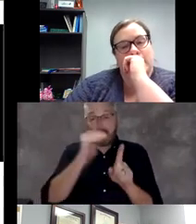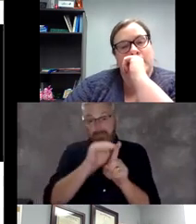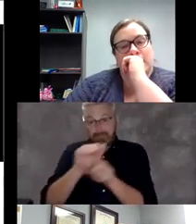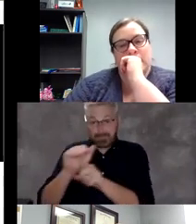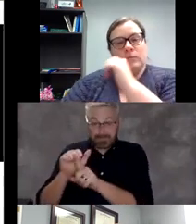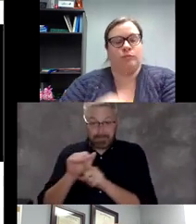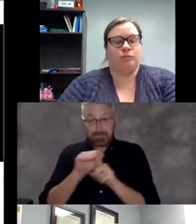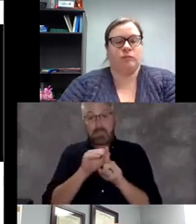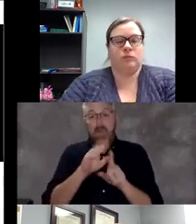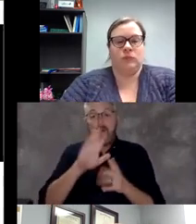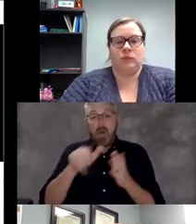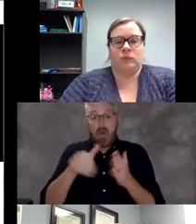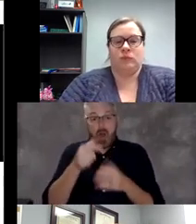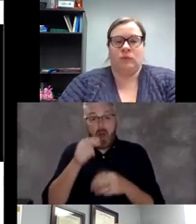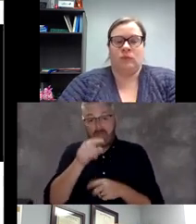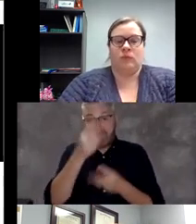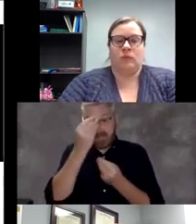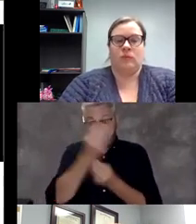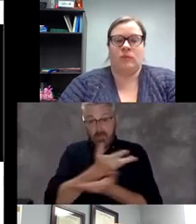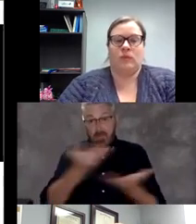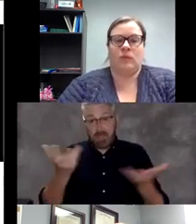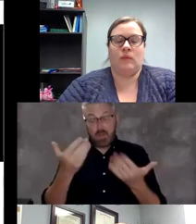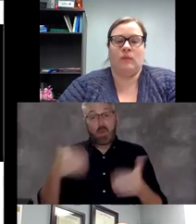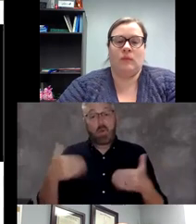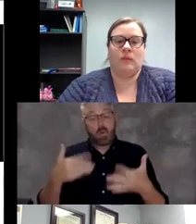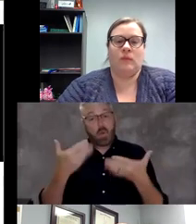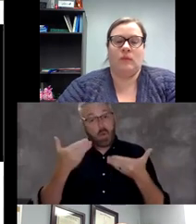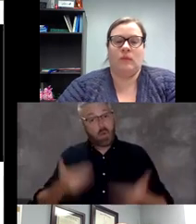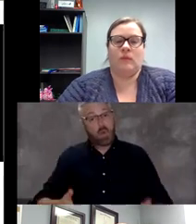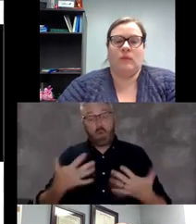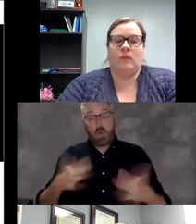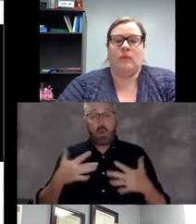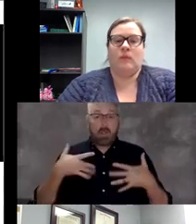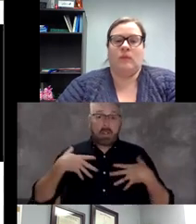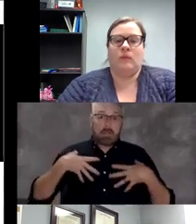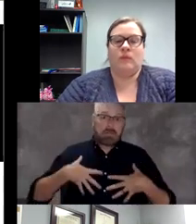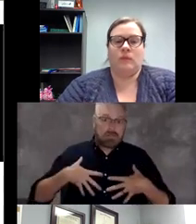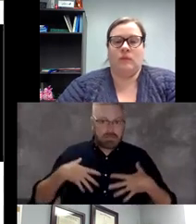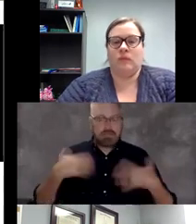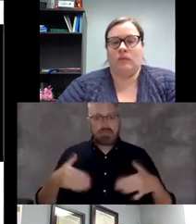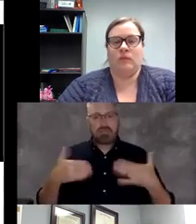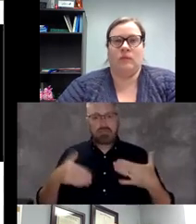ACTUALLY ALL OF THIS MATERIAL IS FAIRLY HEAVY MATERIAL EMOTIONALLY. WE WILL BE TALKING ABOUT SEXUAL